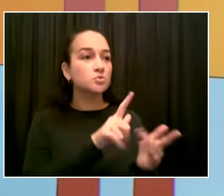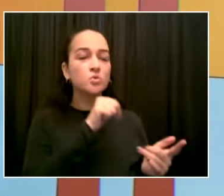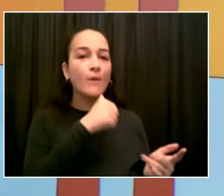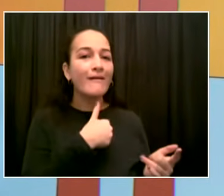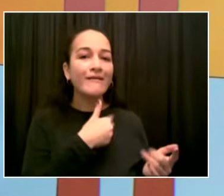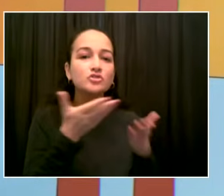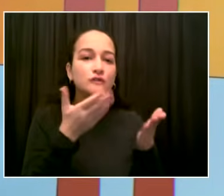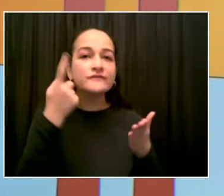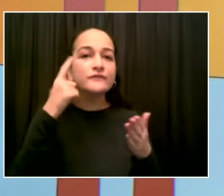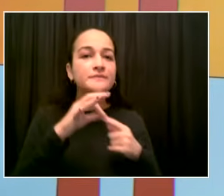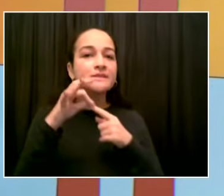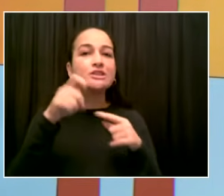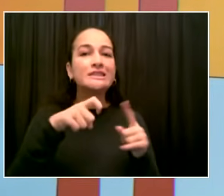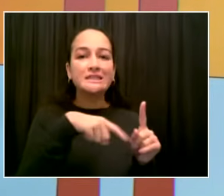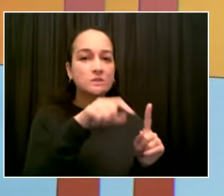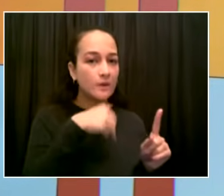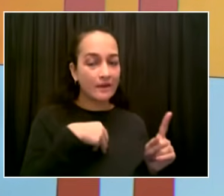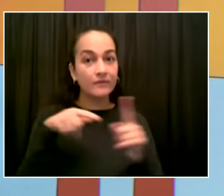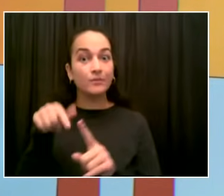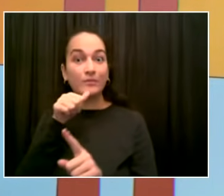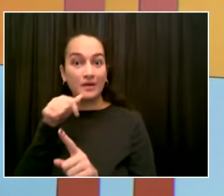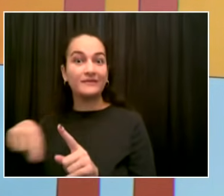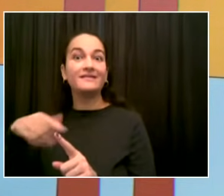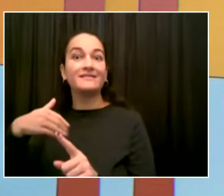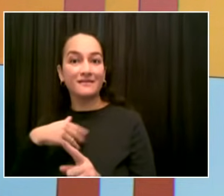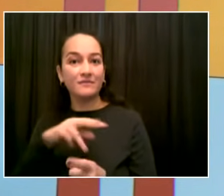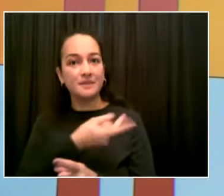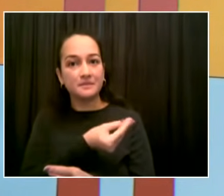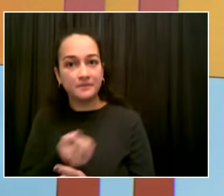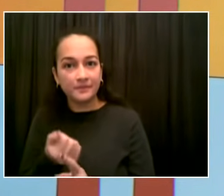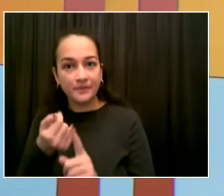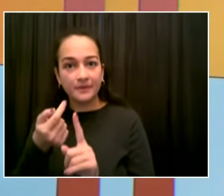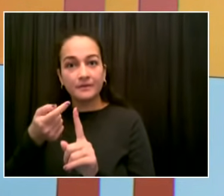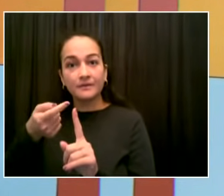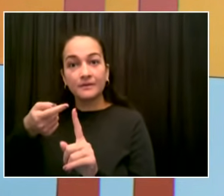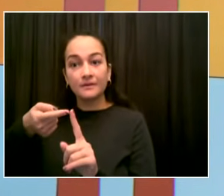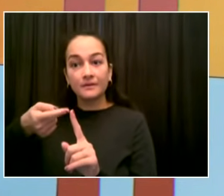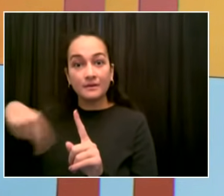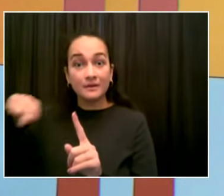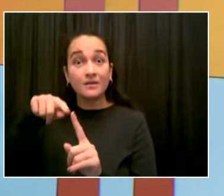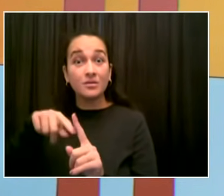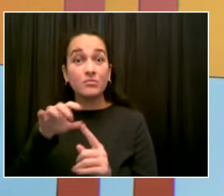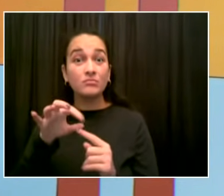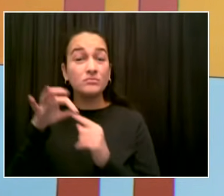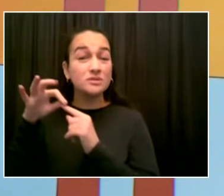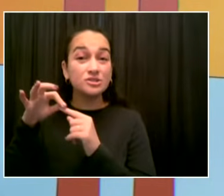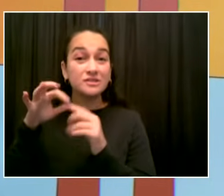BECAUSE THE D.O.E. ESSENTIAL LY SAID SORRY, WE CAN'T PROVIDE BUS SERVICE PRIOR TO SEPTEMB 1ER3.